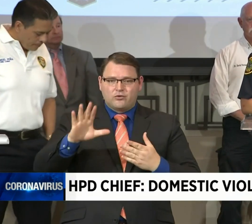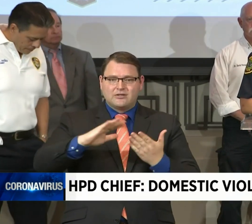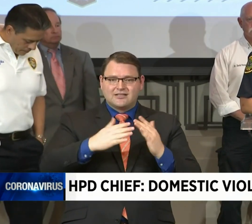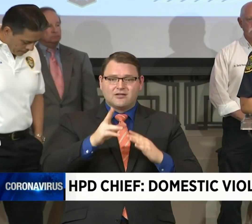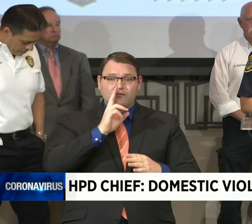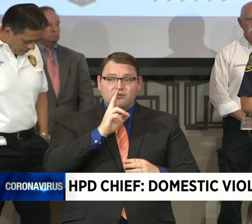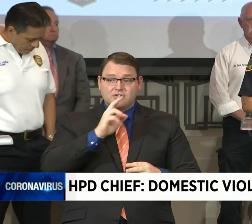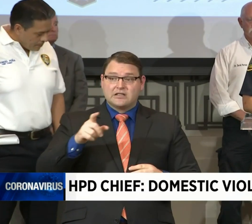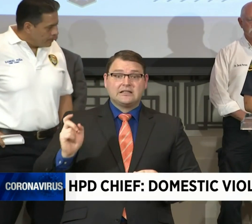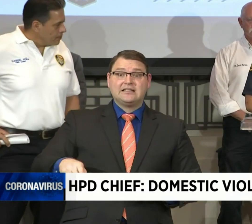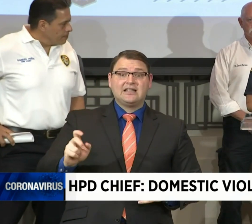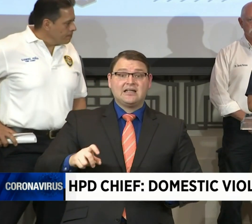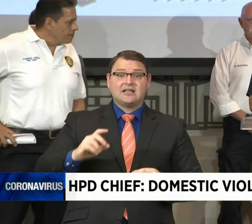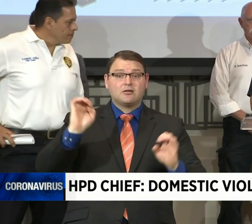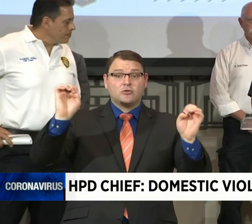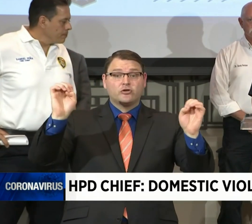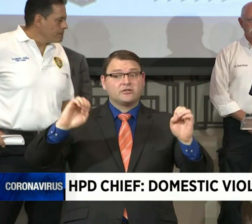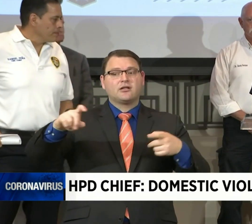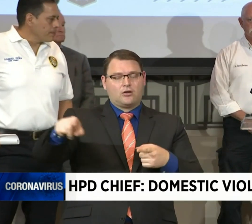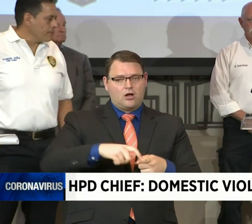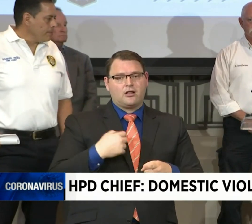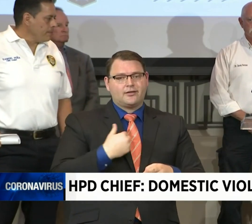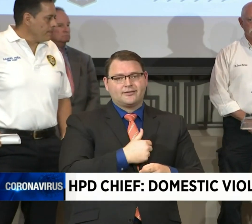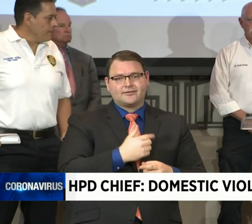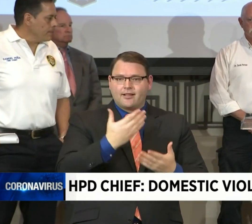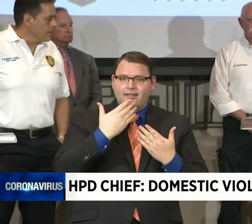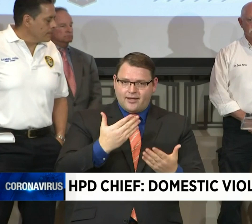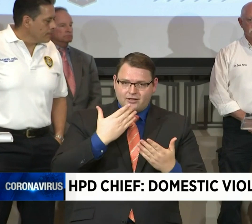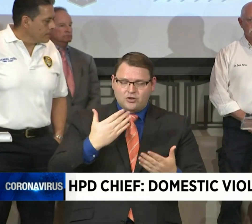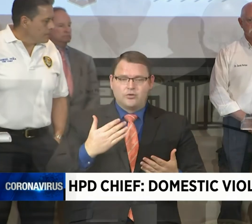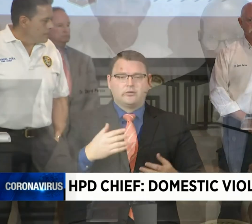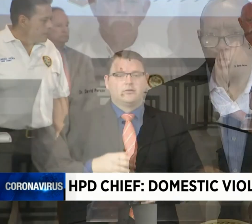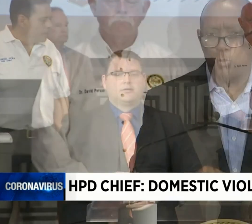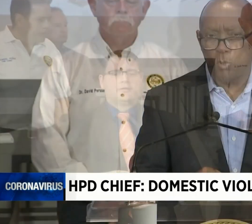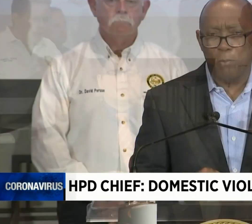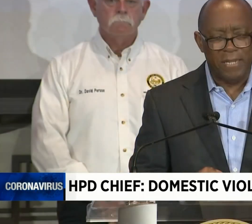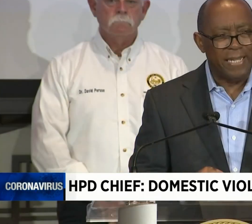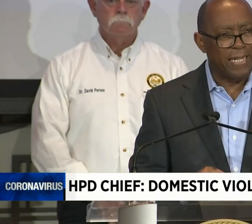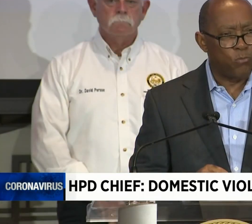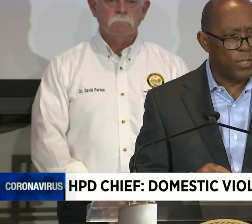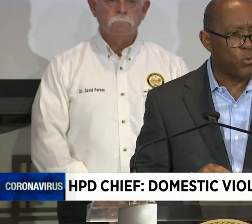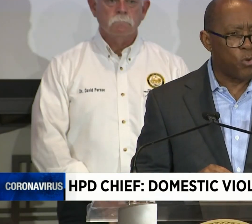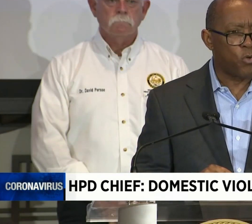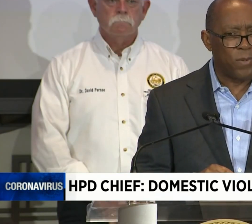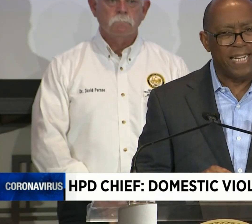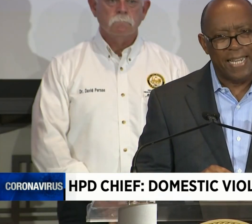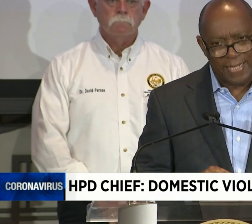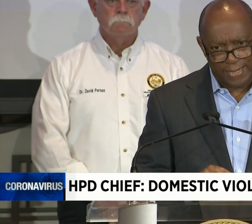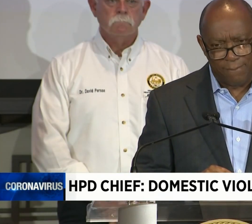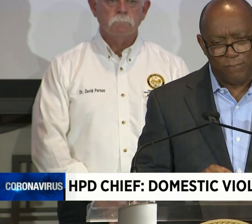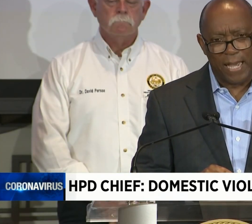RESPONSE AS CALLS FOR EMERGENCY HELP ARE DOWN. THOUGH HE DID SAY CASES OF HELP ARE DOWN. THOUGH HE DID SAY CASES OF AGGRAVATED ASSAULT ARE UP 10% THOUGH HE DID SAY CASES OF AGGRAVATED ASSAULT ARE UP 10% AND DOMESTIC VIOLENCE CASES ARE AGGRAVATED ASSAULT ARE UP 10% AND DOMESTIC VIOLENCE CASES ARE UP AS WELL.